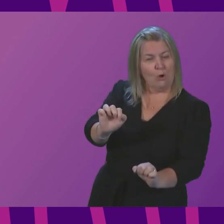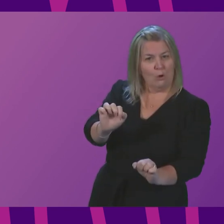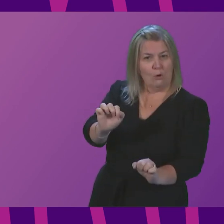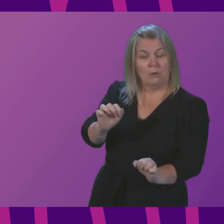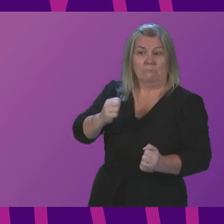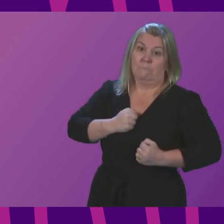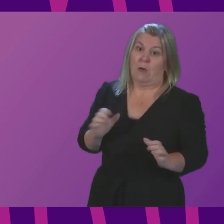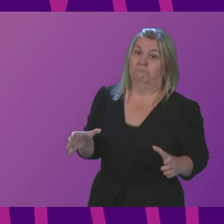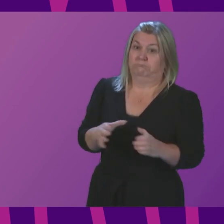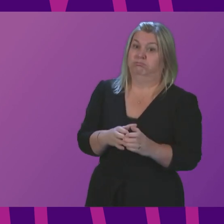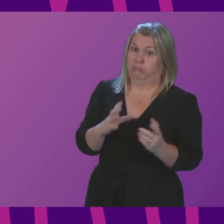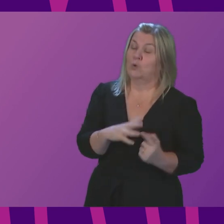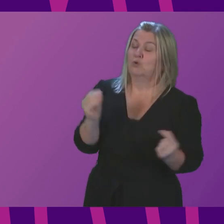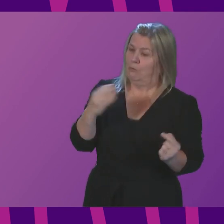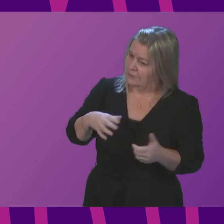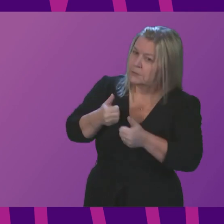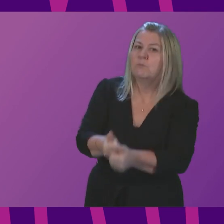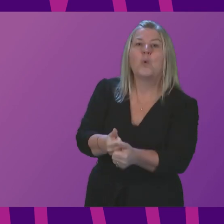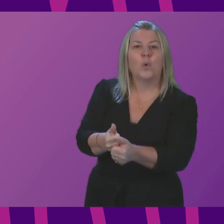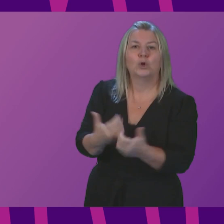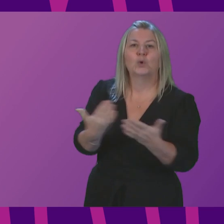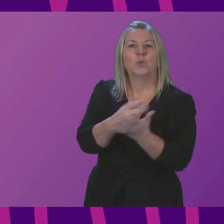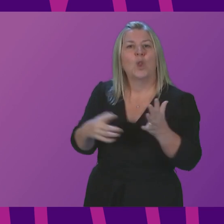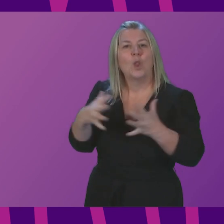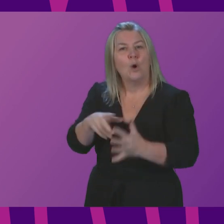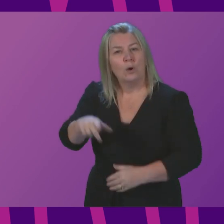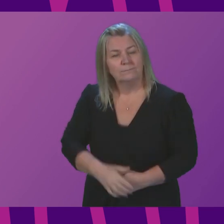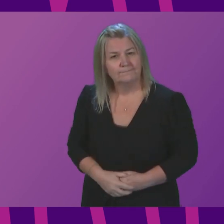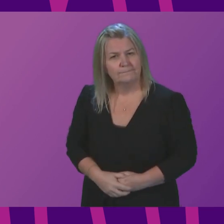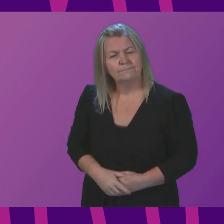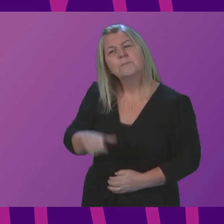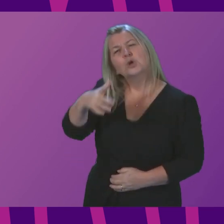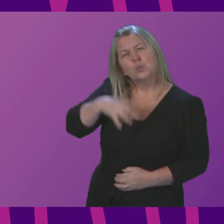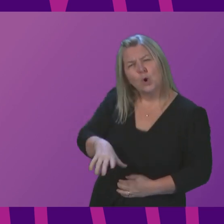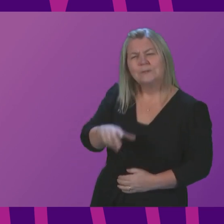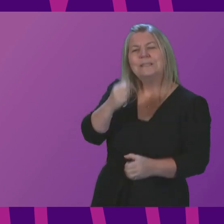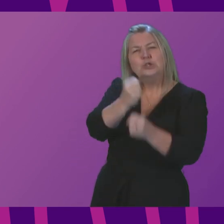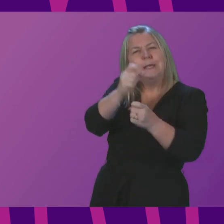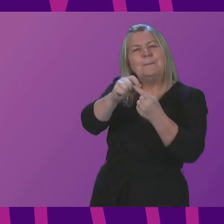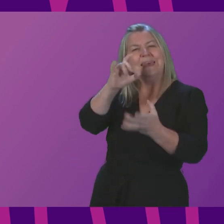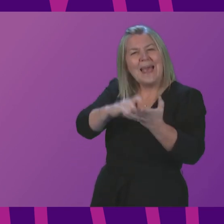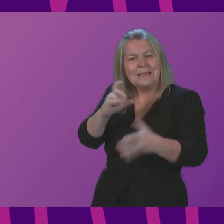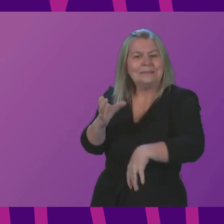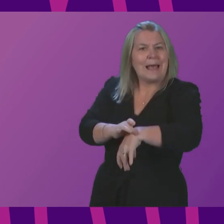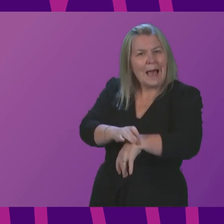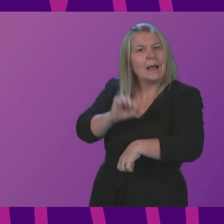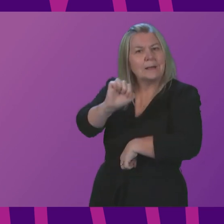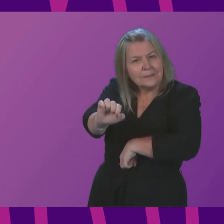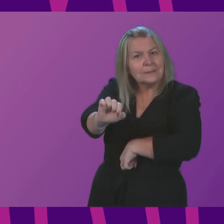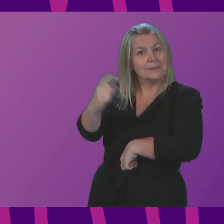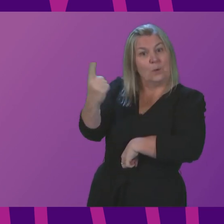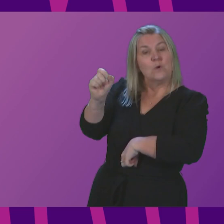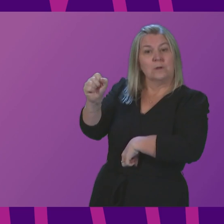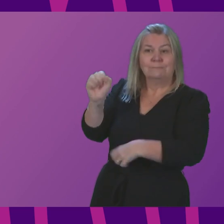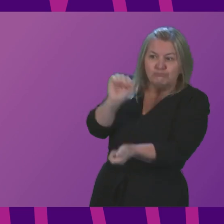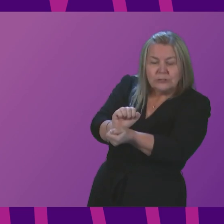supports. Specifically, Lisa asked about the tagging and GPS monitoring of those who have